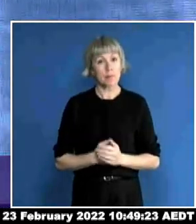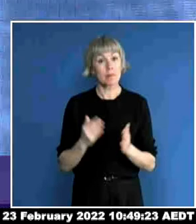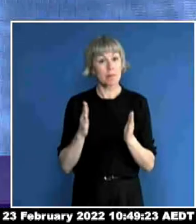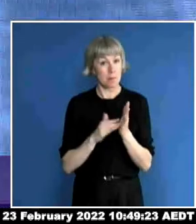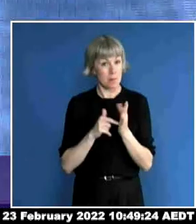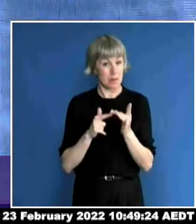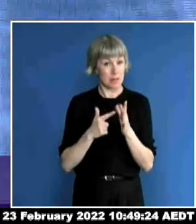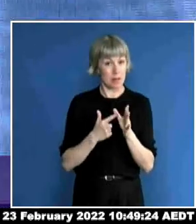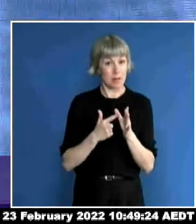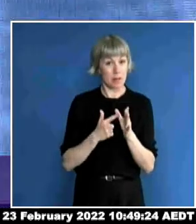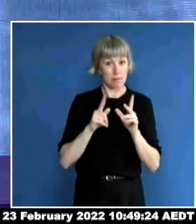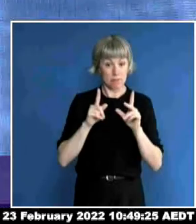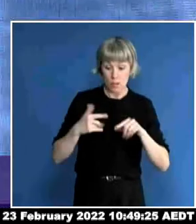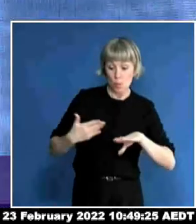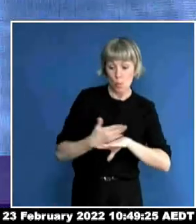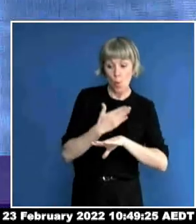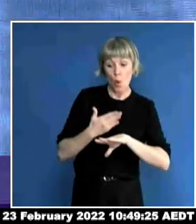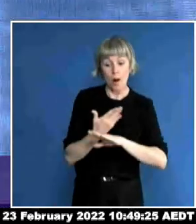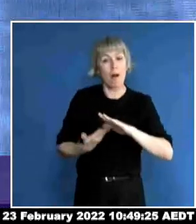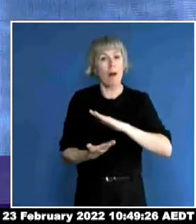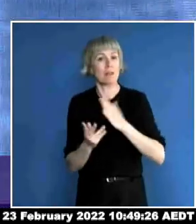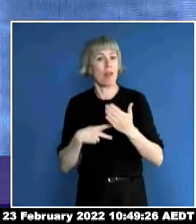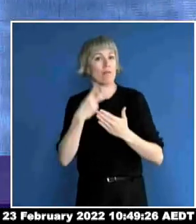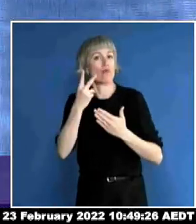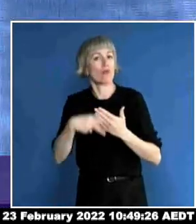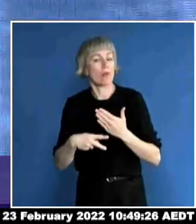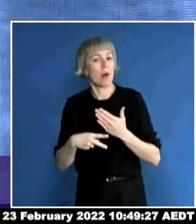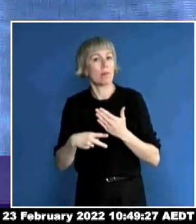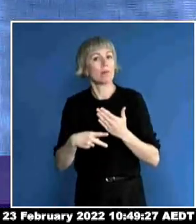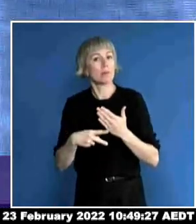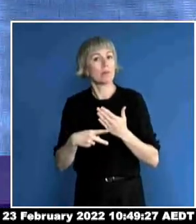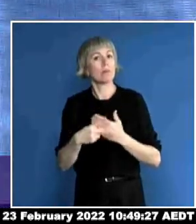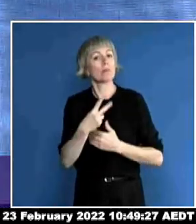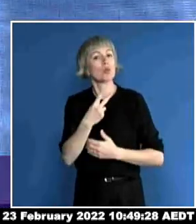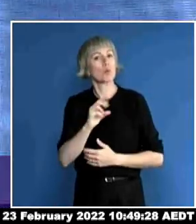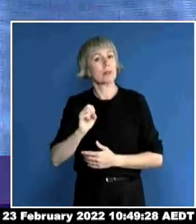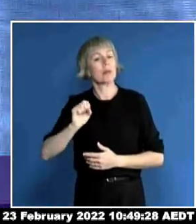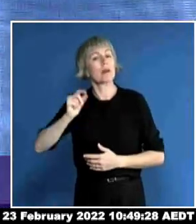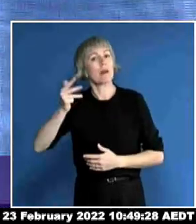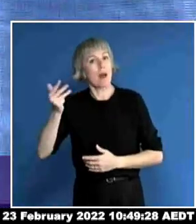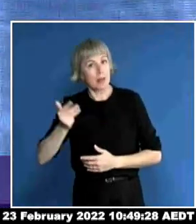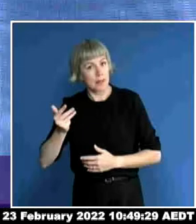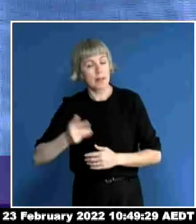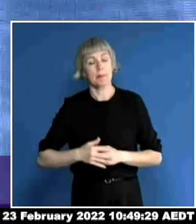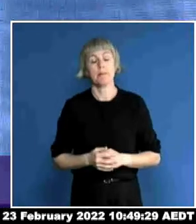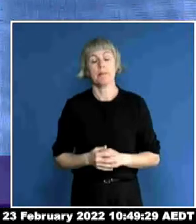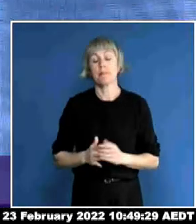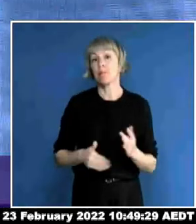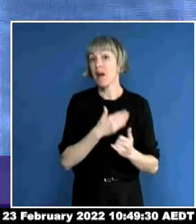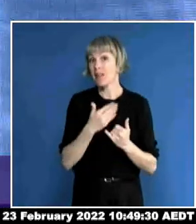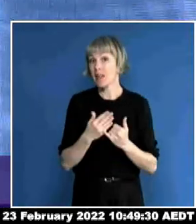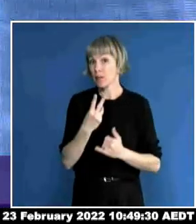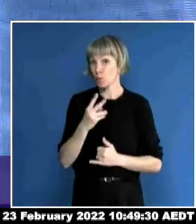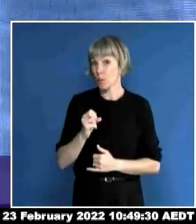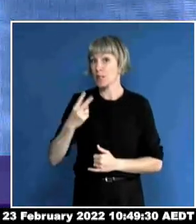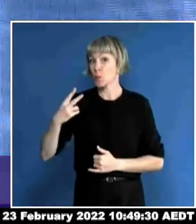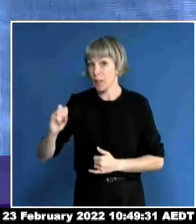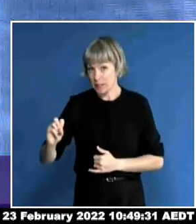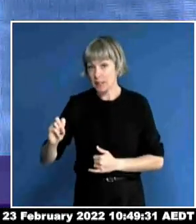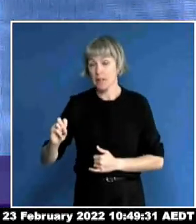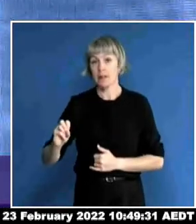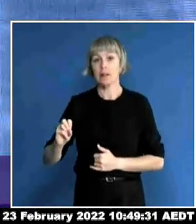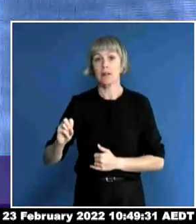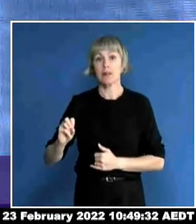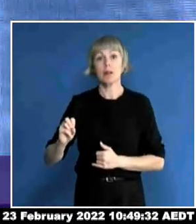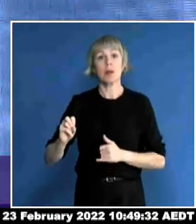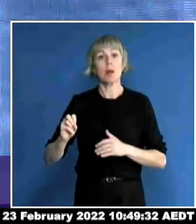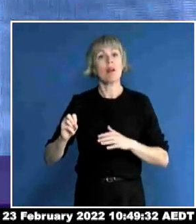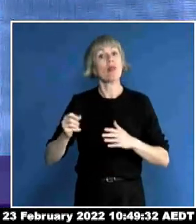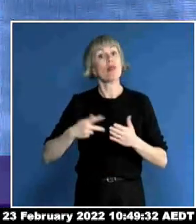By the end of March 2020, 167 paid participants and 38 unpaid work experience